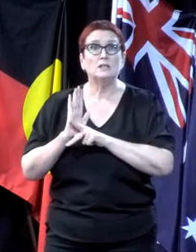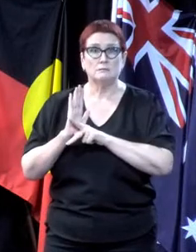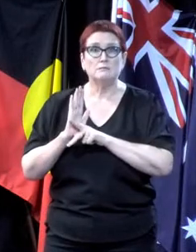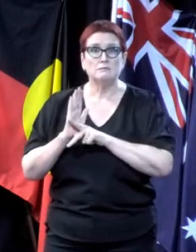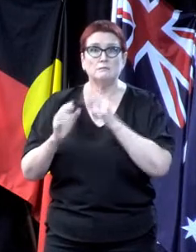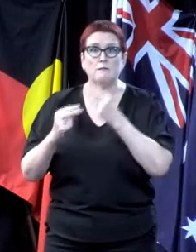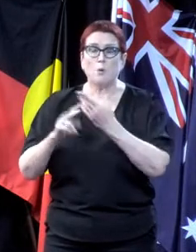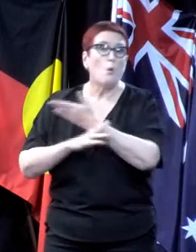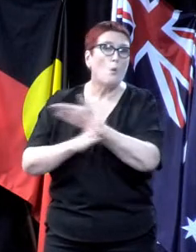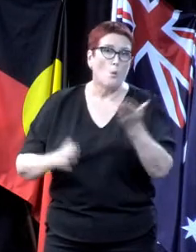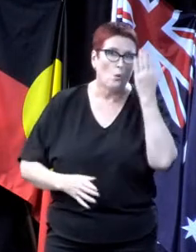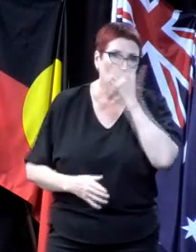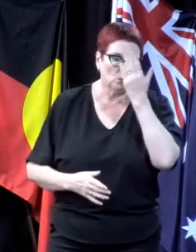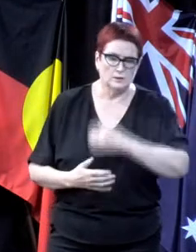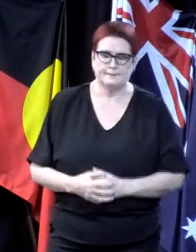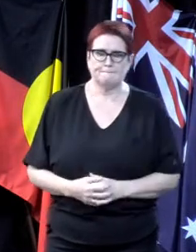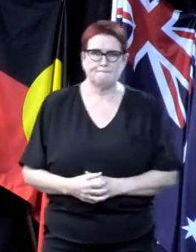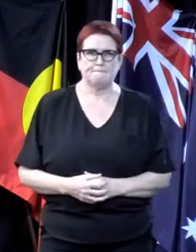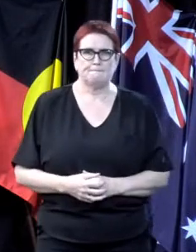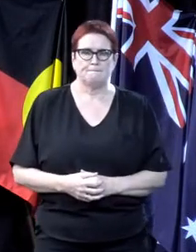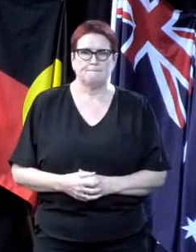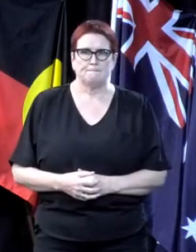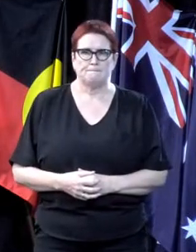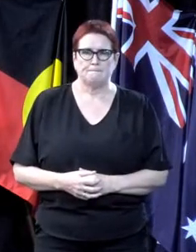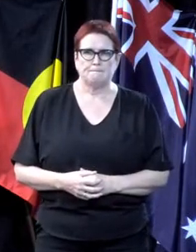Finding the best practice of schools, catering for the diverse learning needs